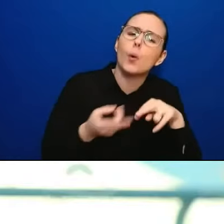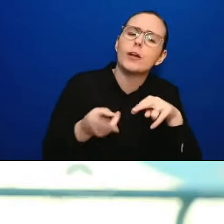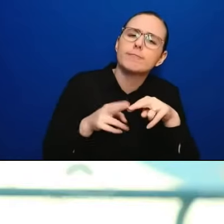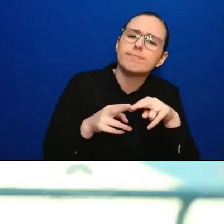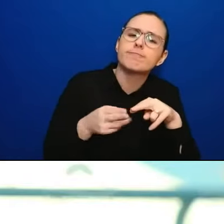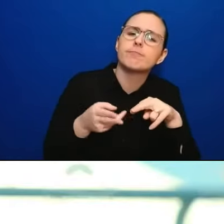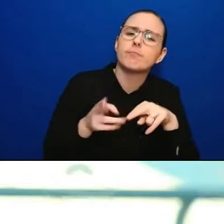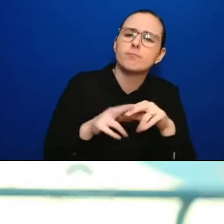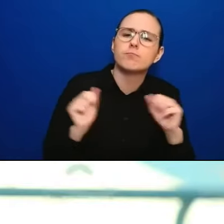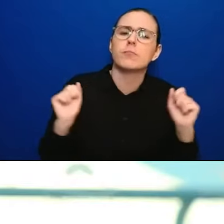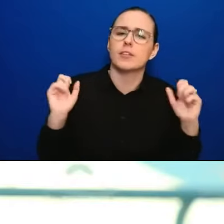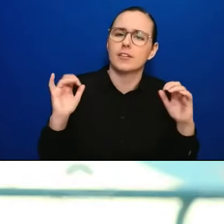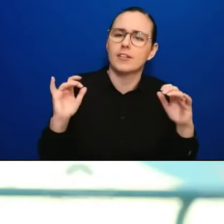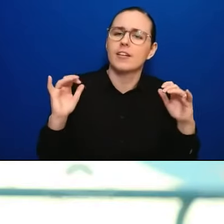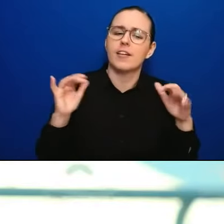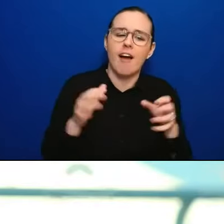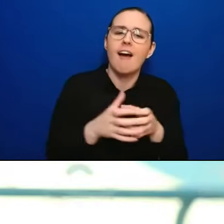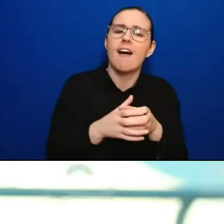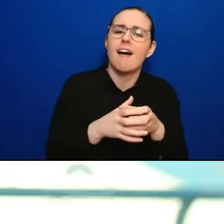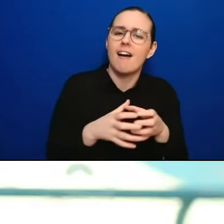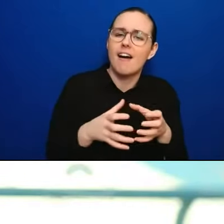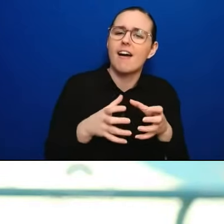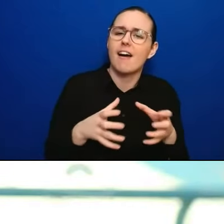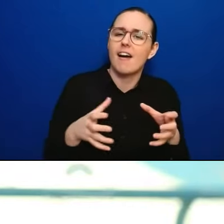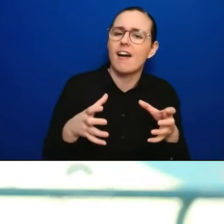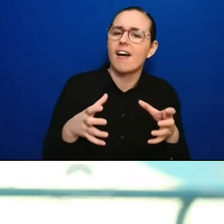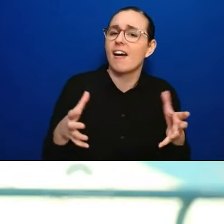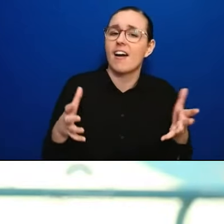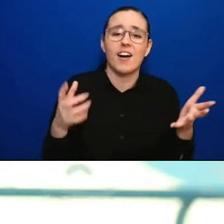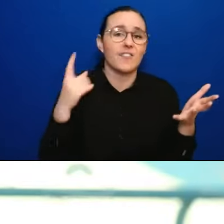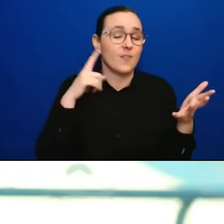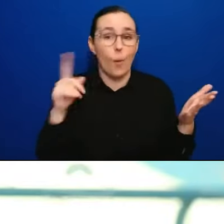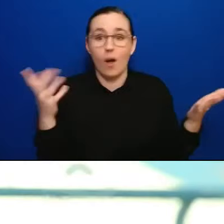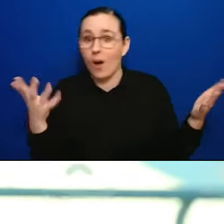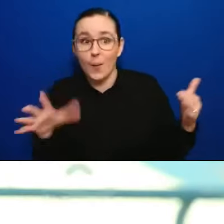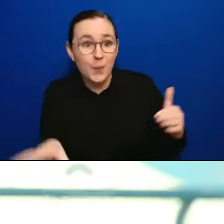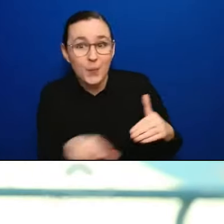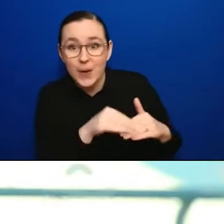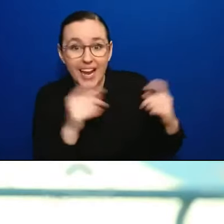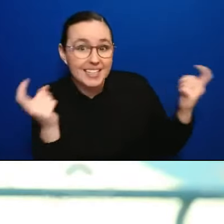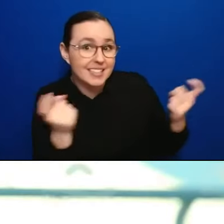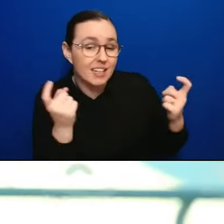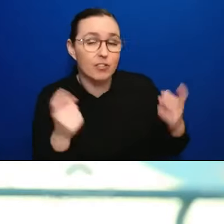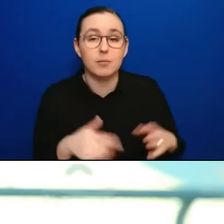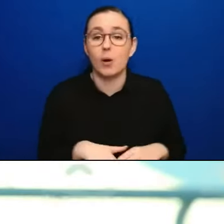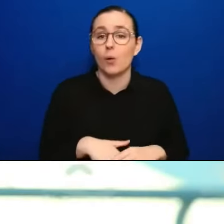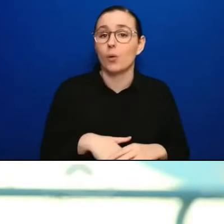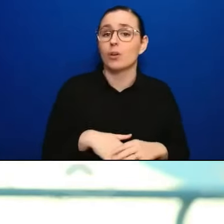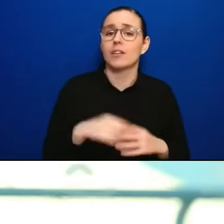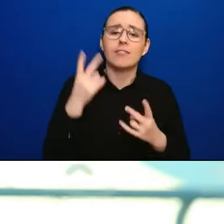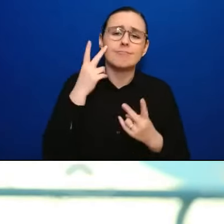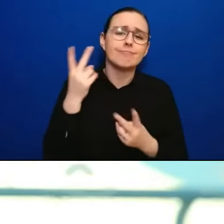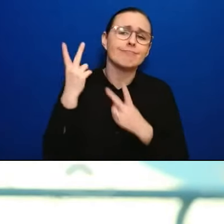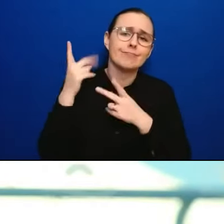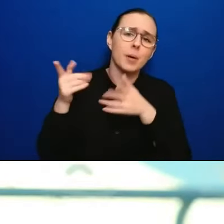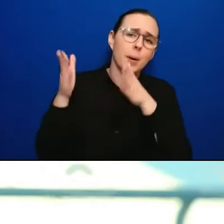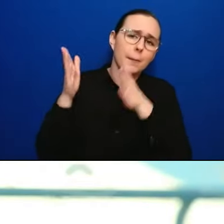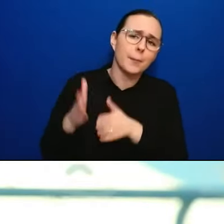again in a limited way. And gradually increasing that to a place where we can have